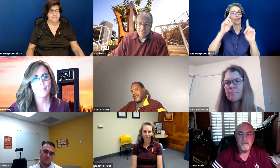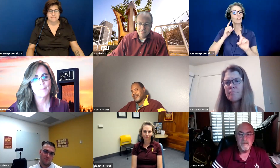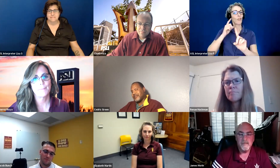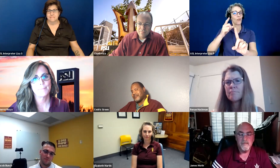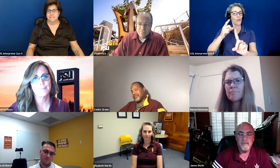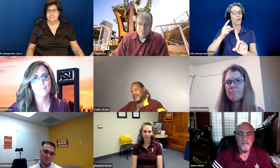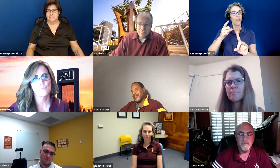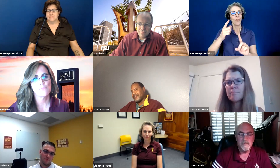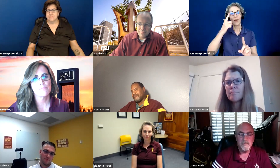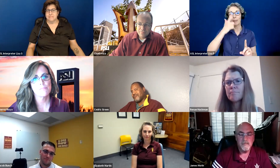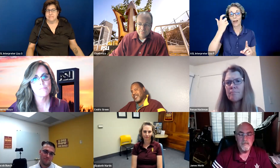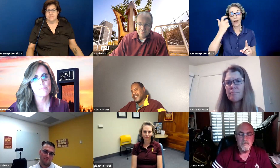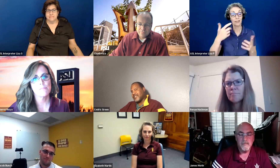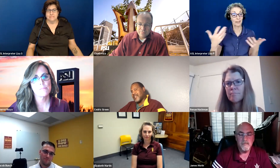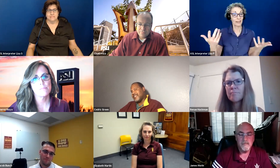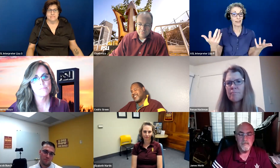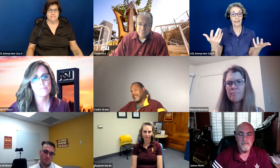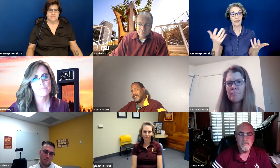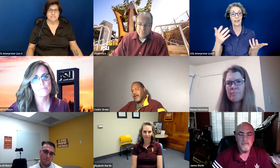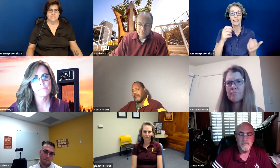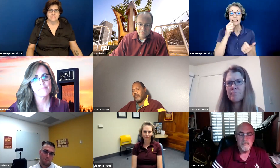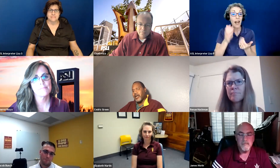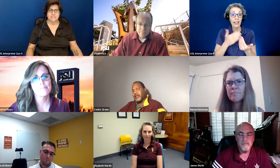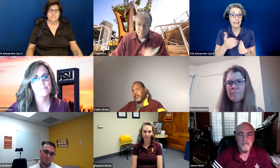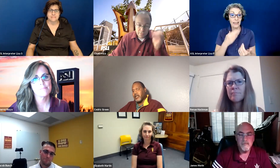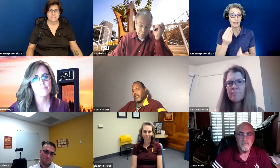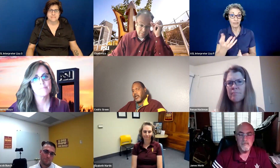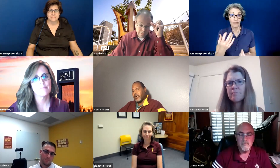because it's not easy but hopefully